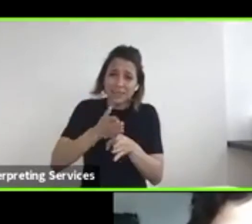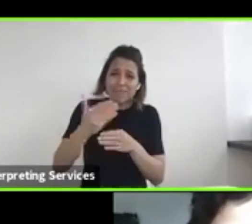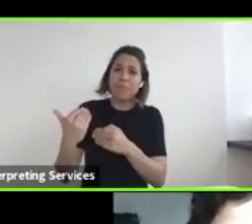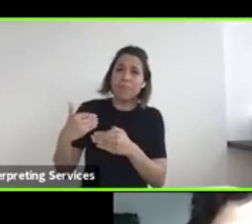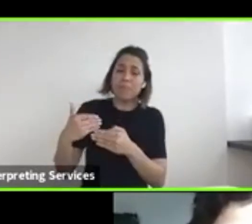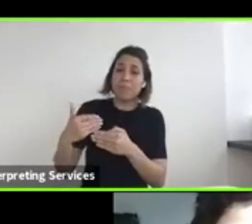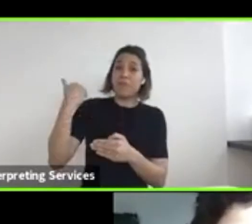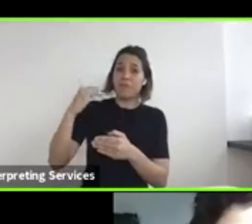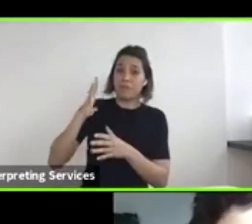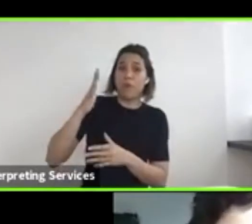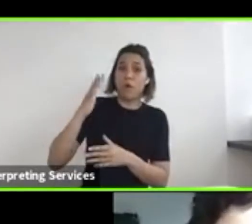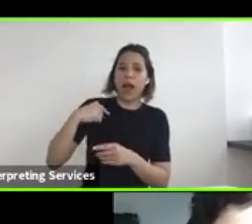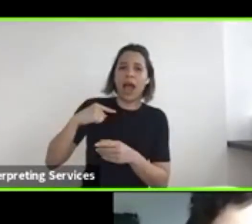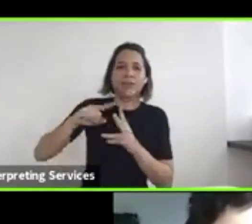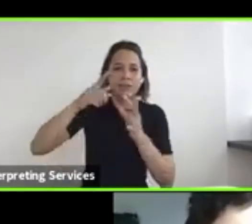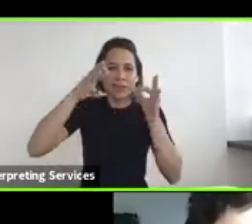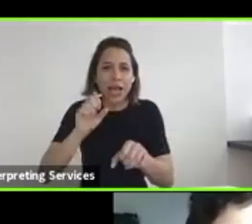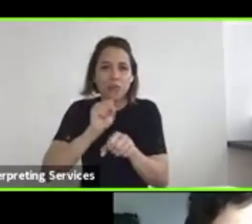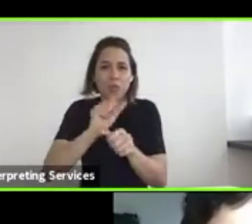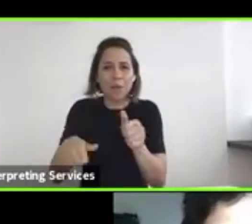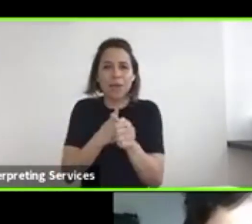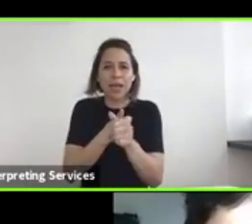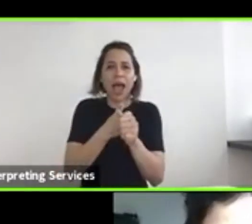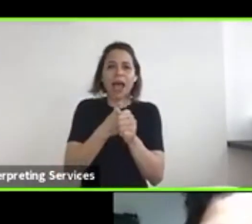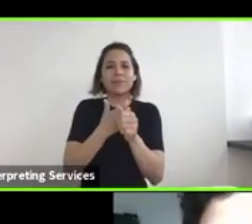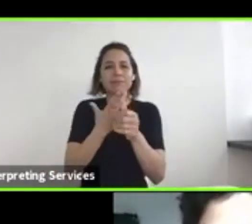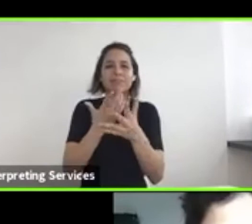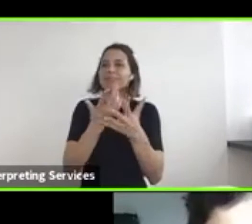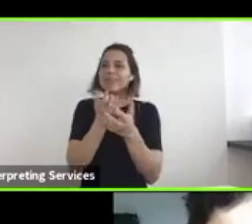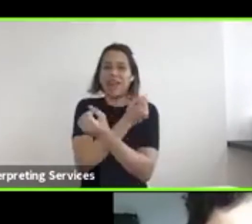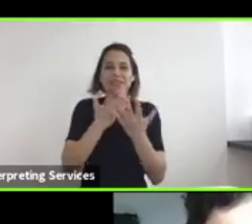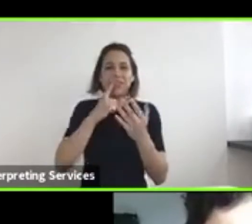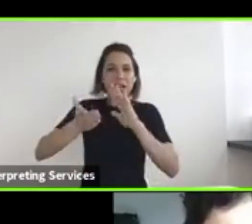TO WORK, BEHIND A SCREEN, AS AN ADMINISTRATOR, WHICH WAS, A HARD SHIFT